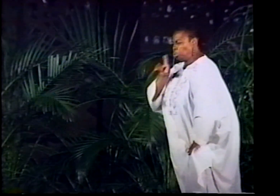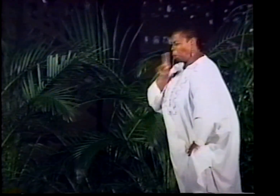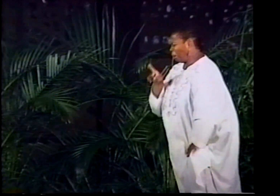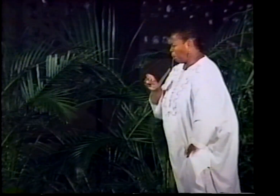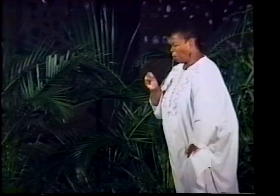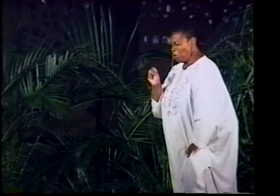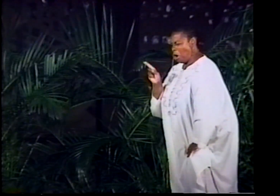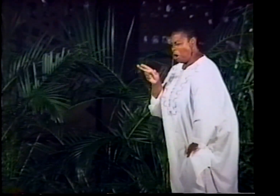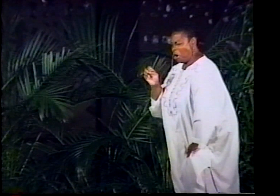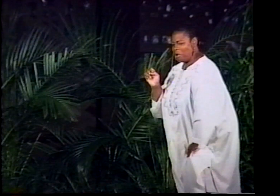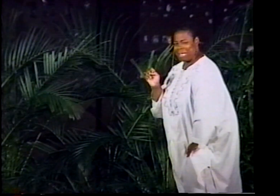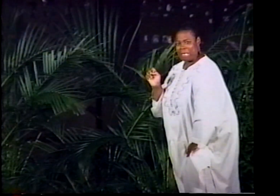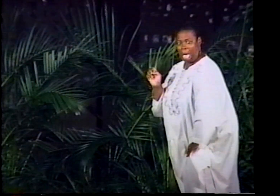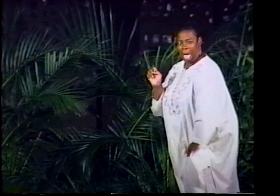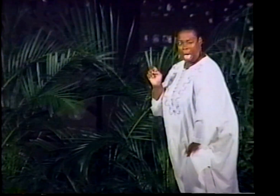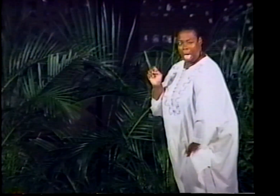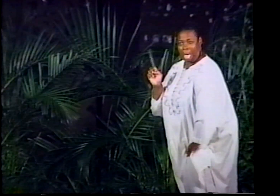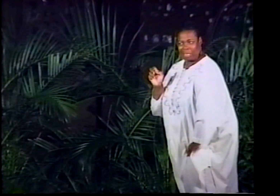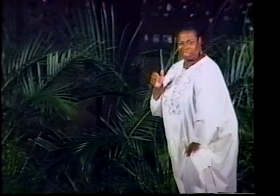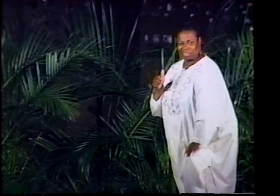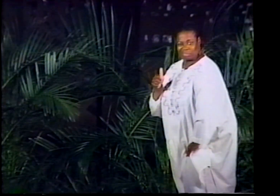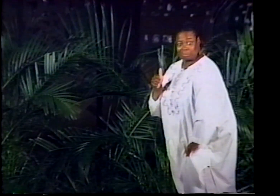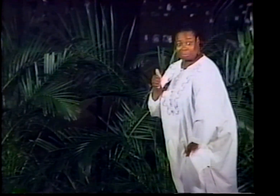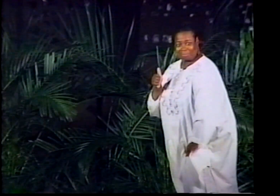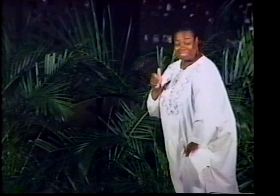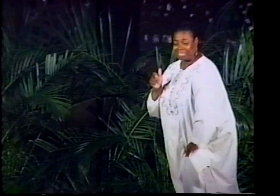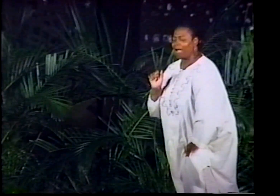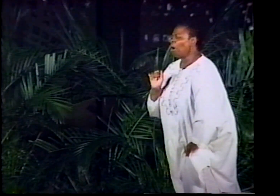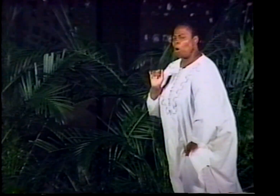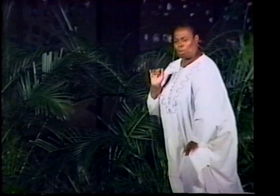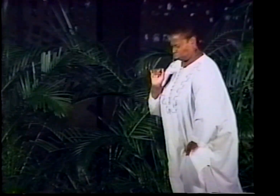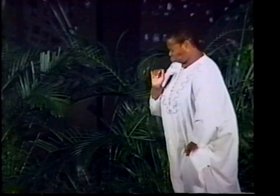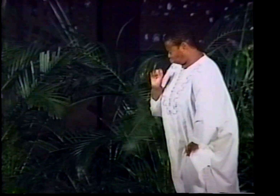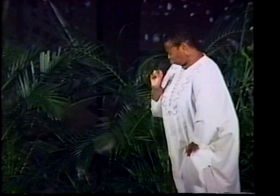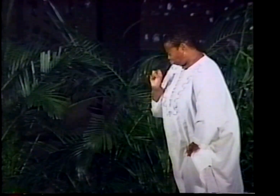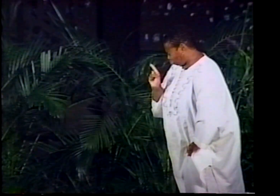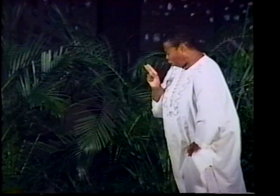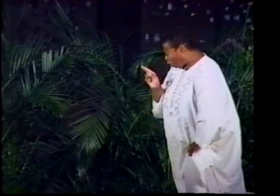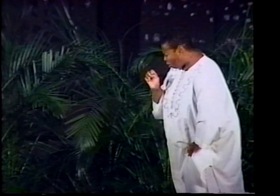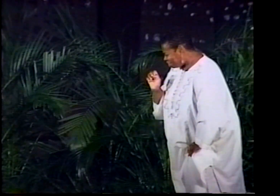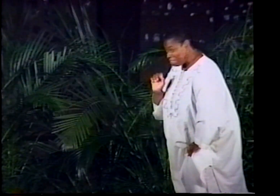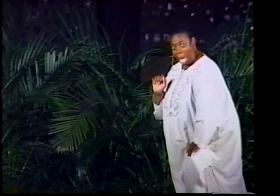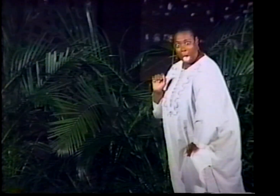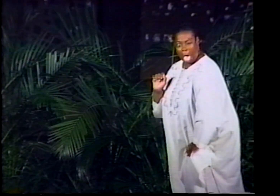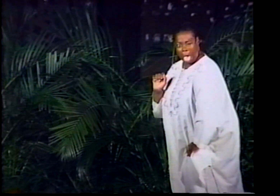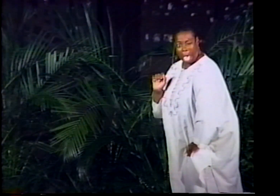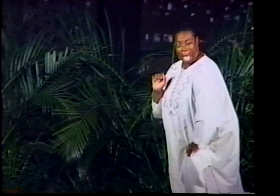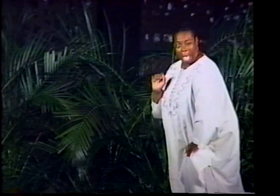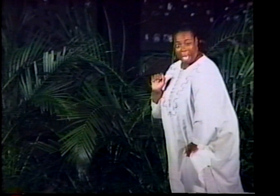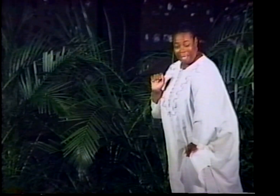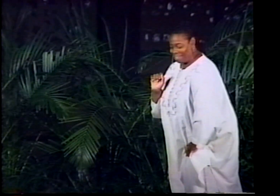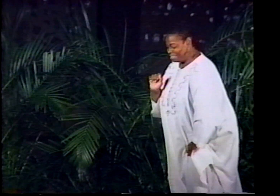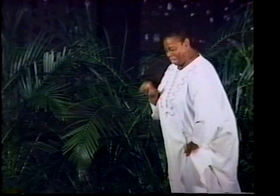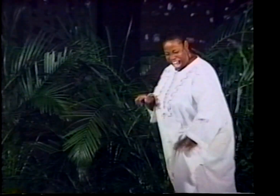I’ll give you a hand. Wink, wink.”